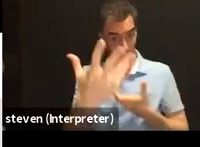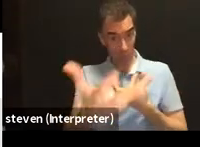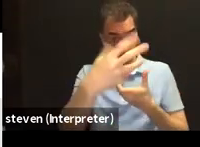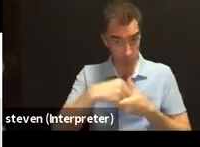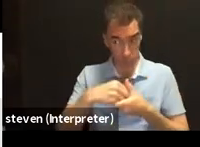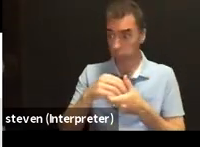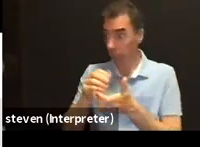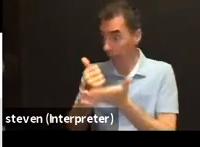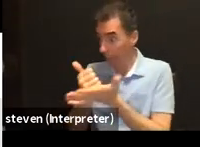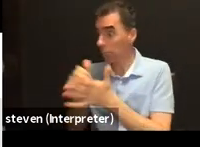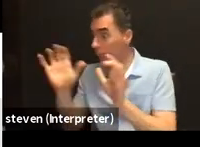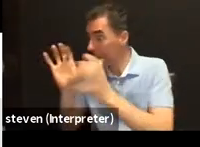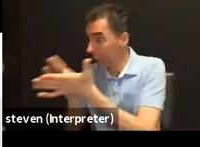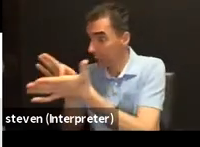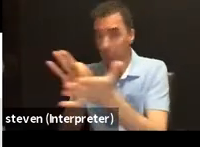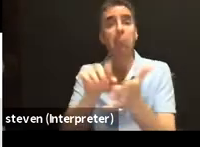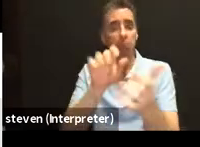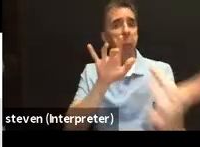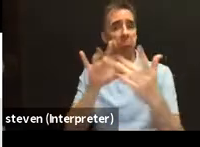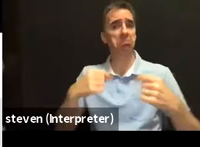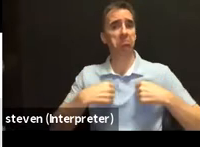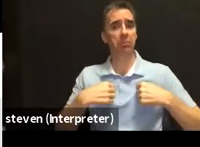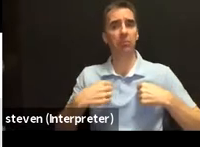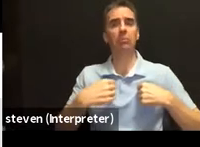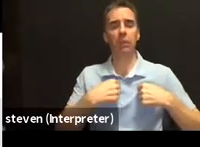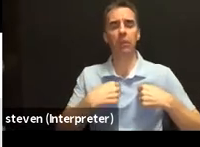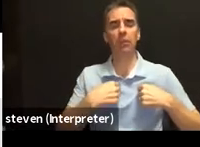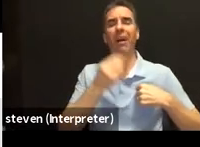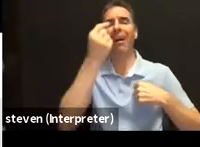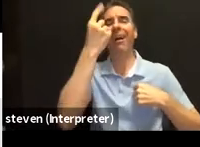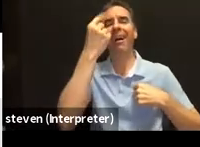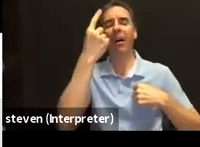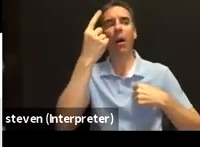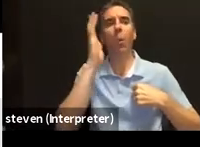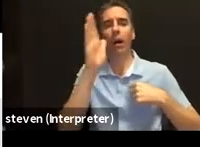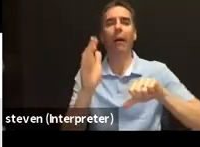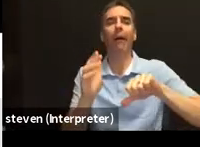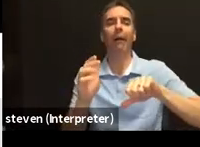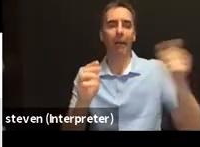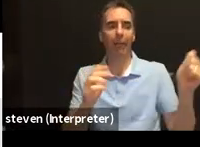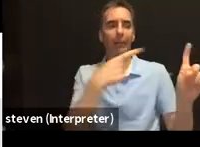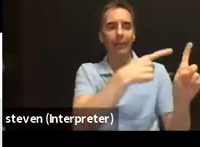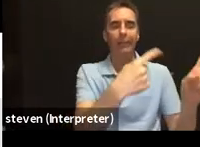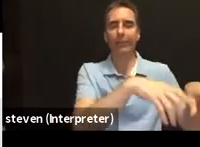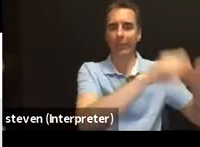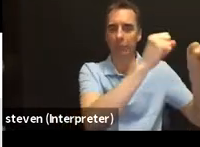maria.rodriguez: point you to the person who will be taking over the the plenty of time kind of really does provide a different perspective of people